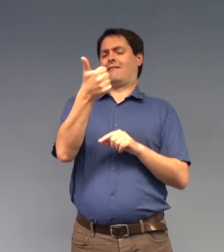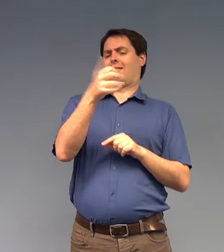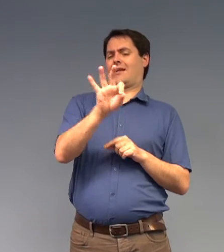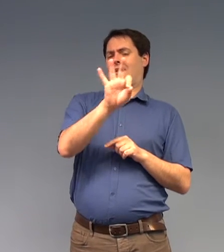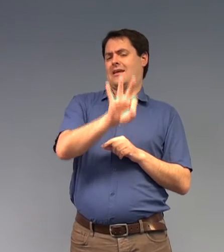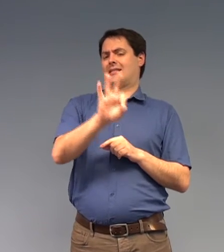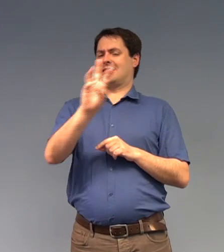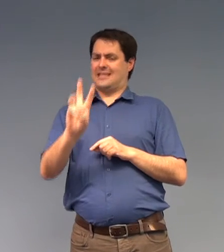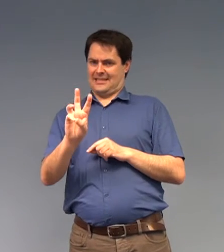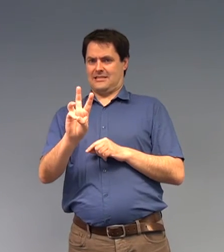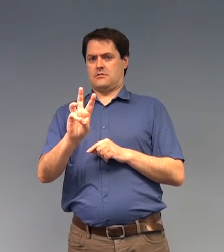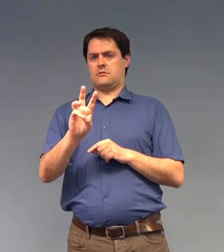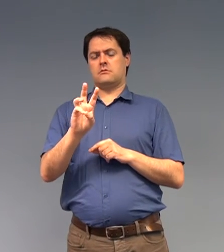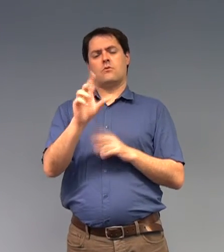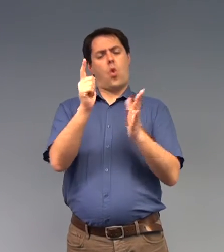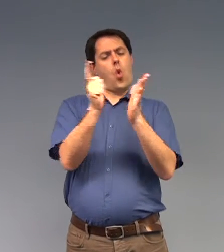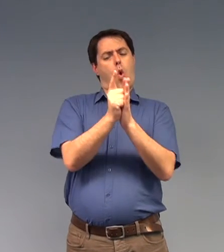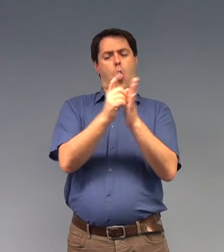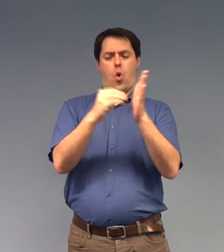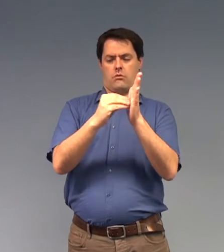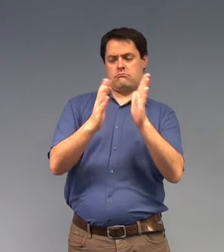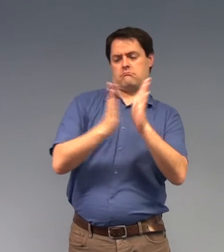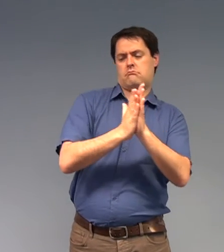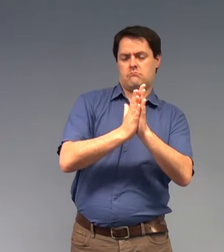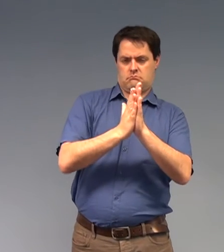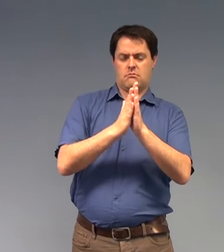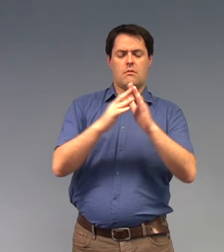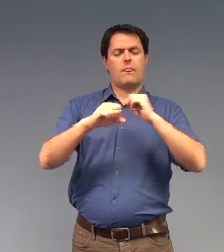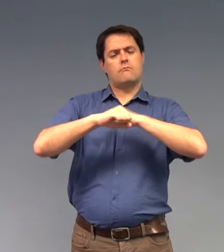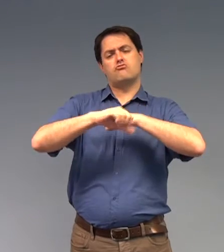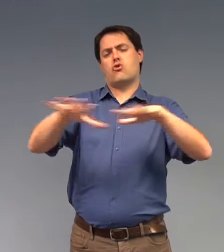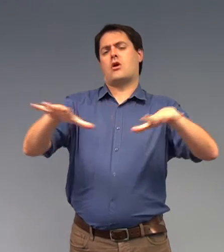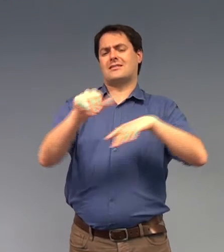But then, finally we saw in 1996, the Broadcasting Act